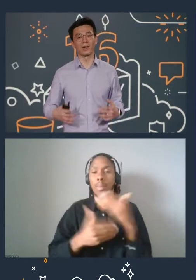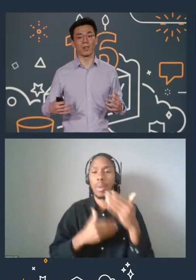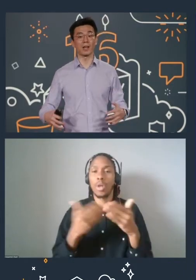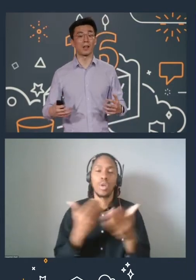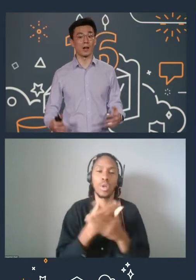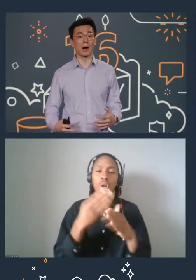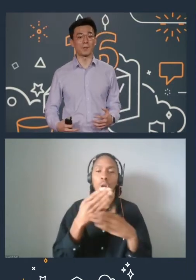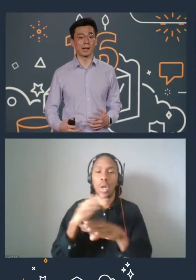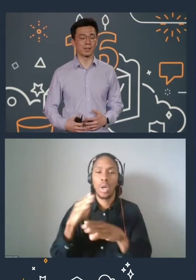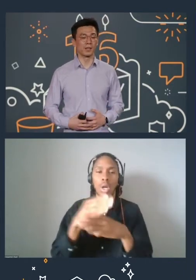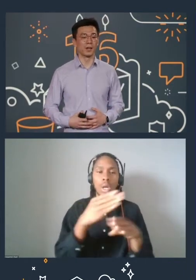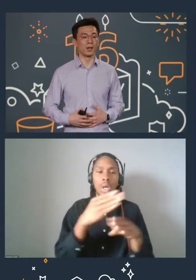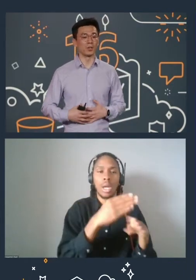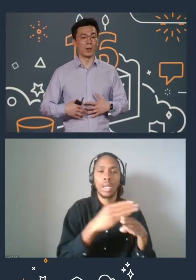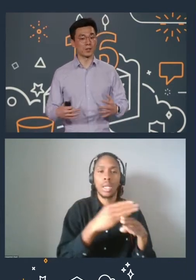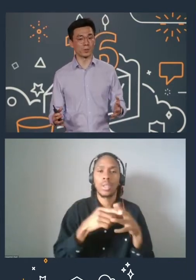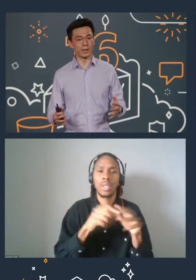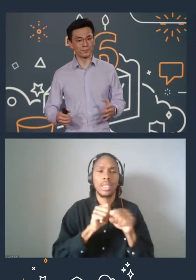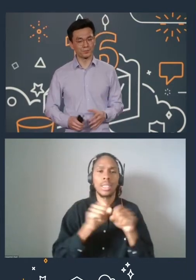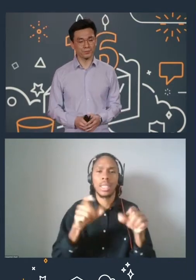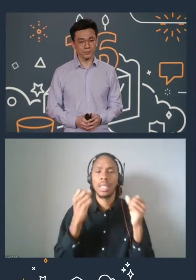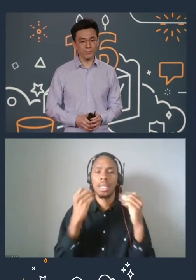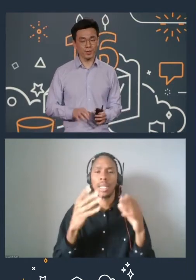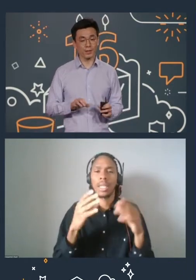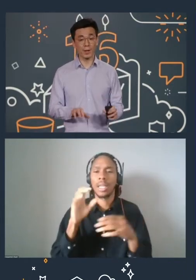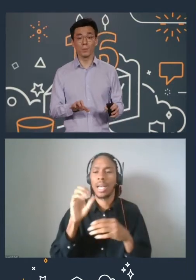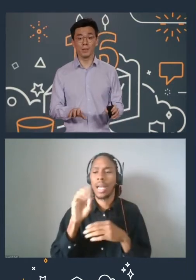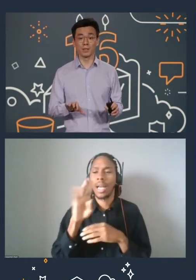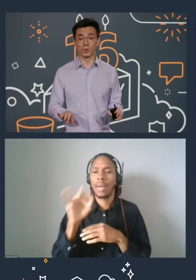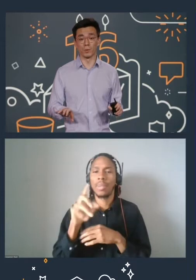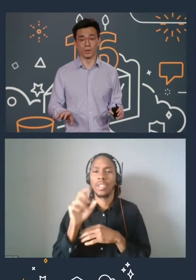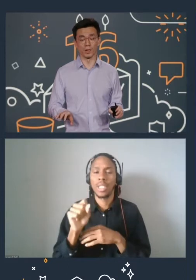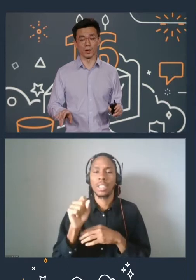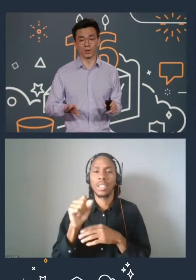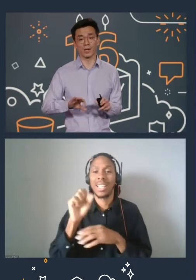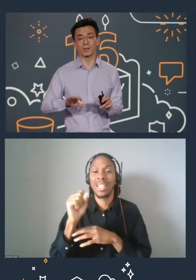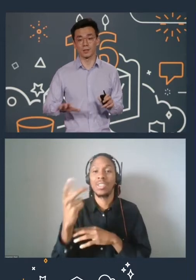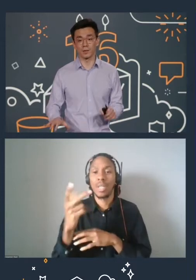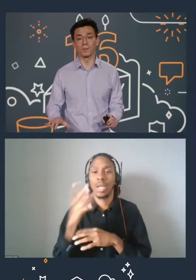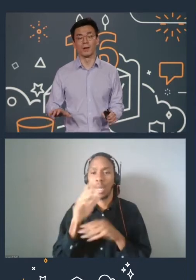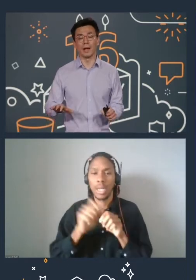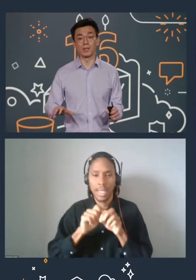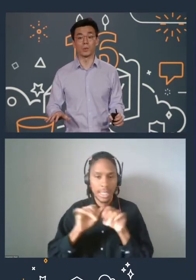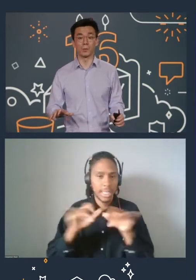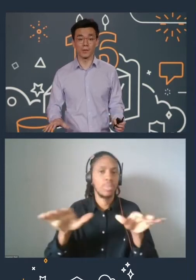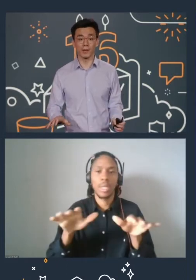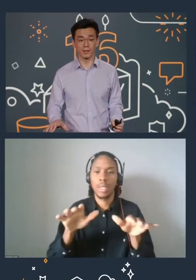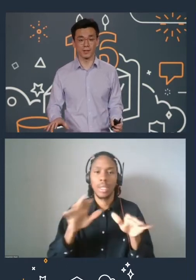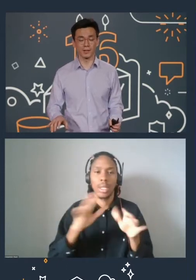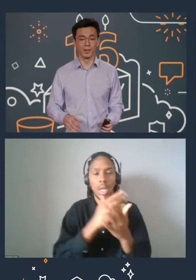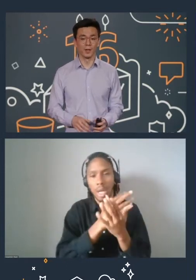a lot, a lot of objects to S3, they will be distributed across different S3 prefixes